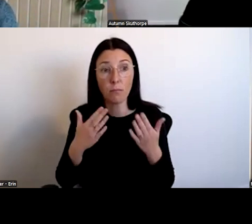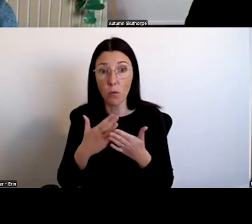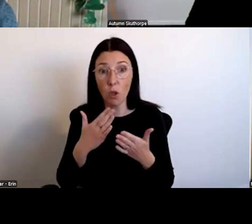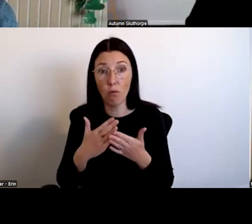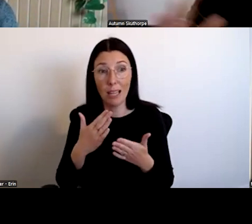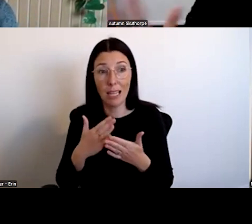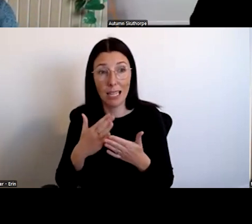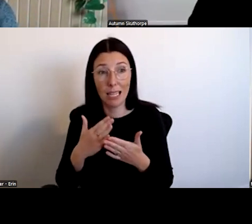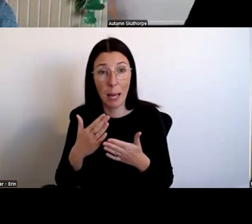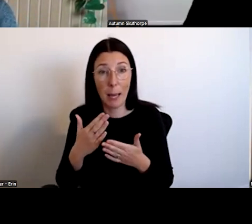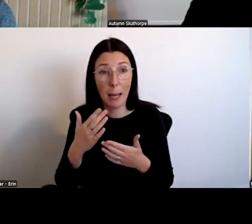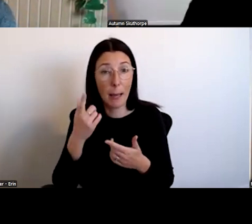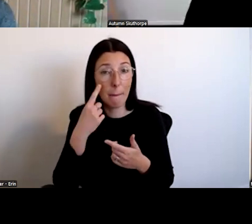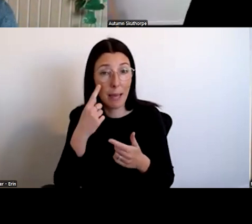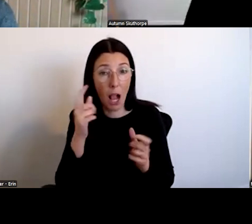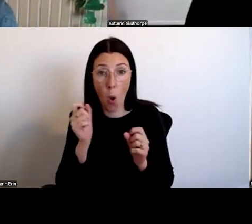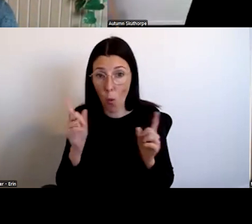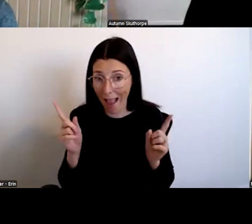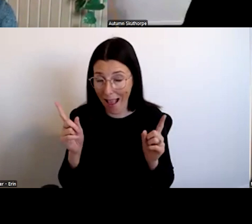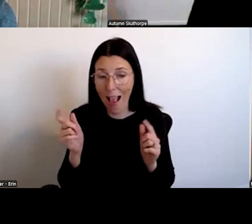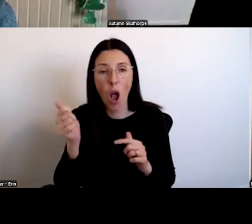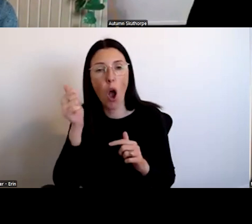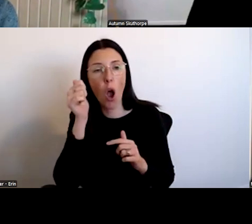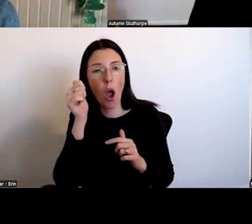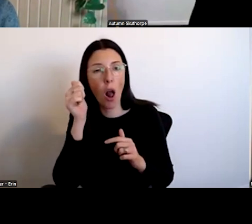particularly in the cheekiness of the world, Crossroad Arts doesn't align